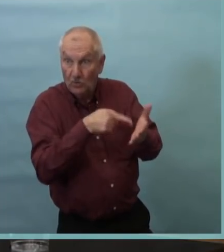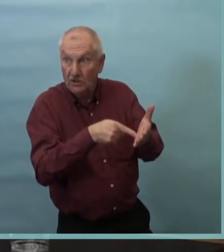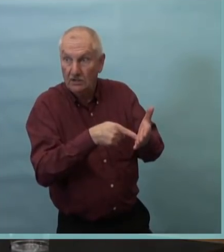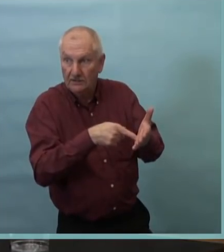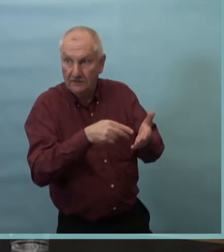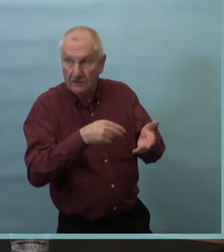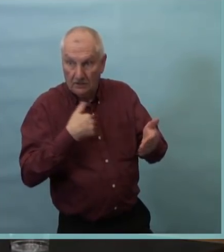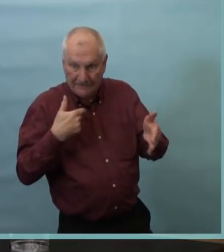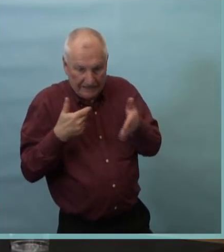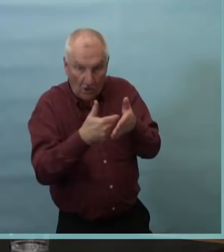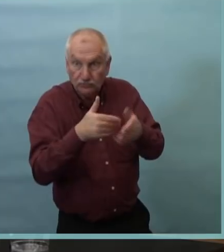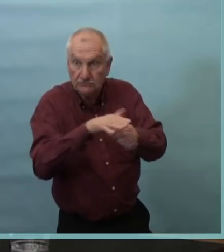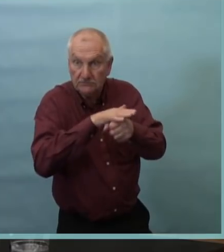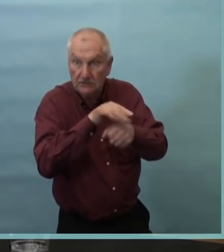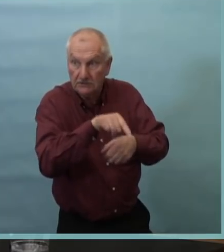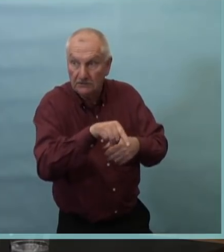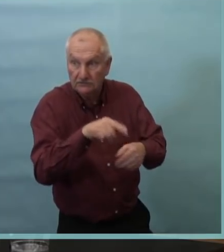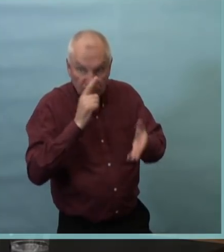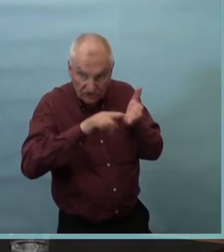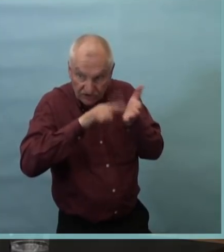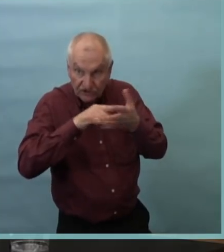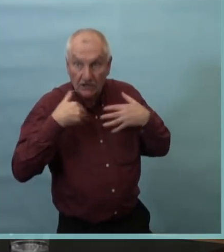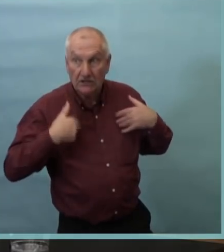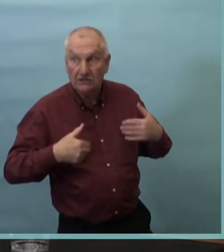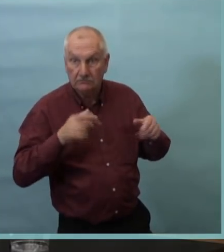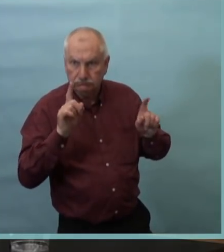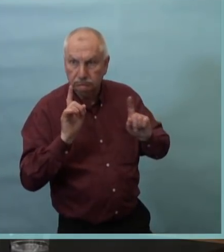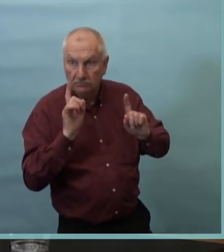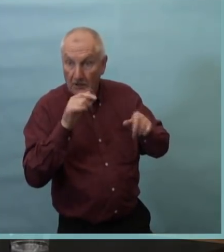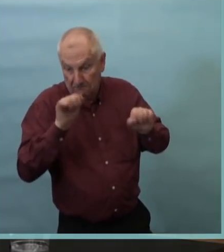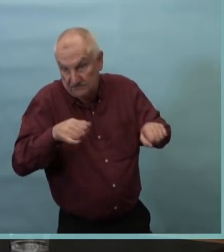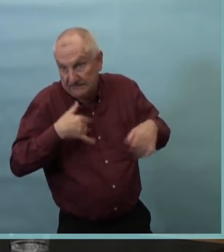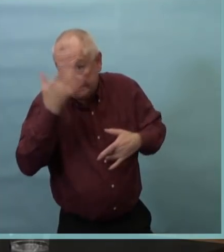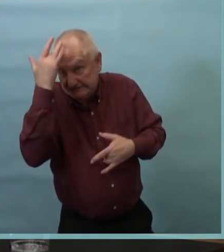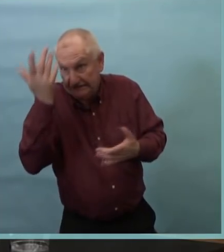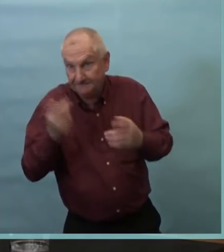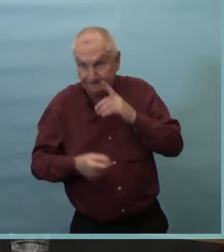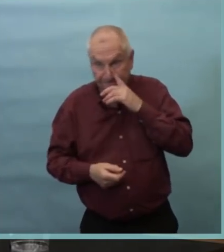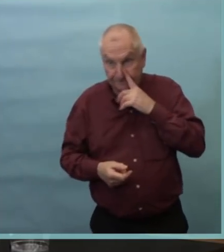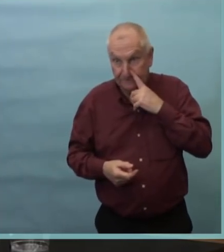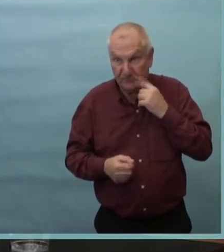there is a a case that we feel that the public needs to be aware of most times